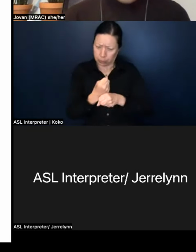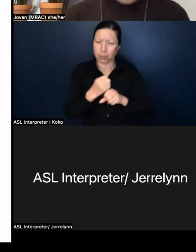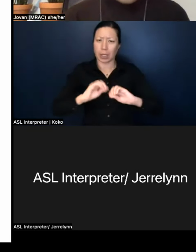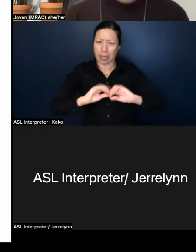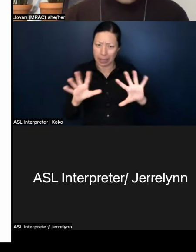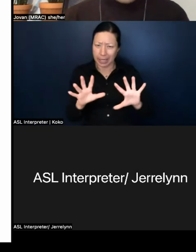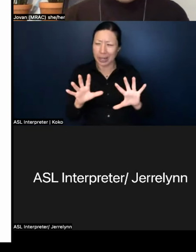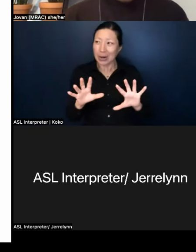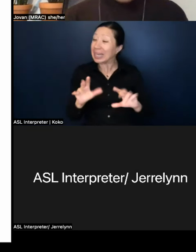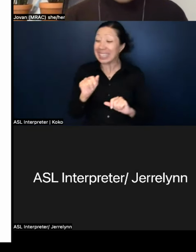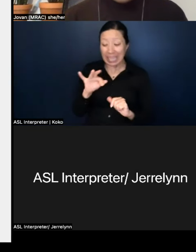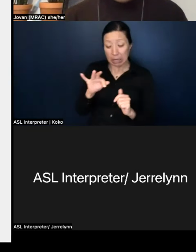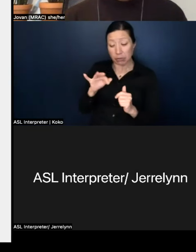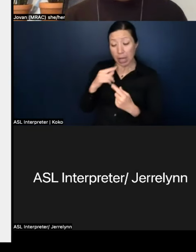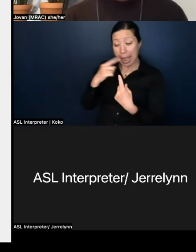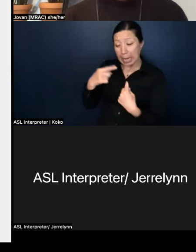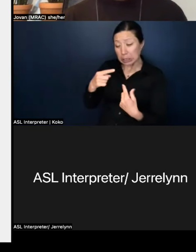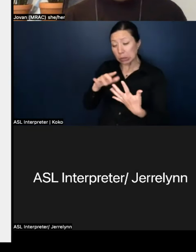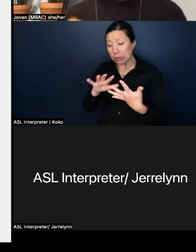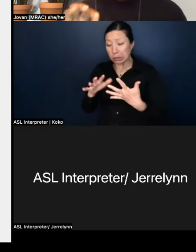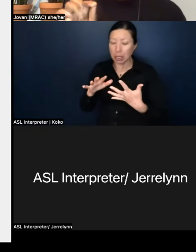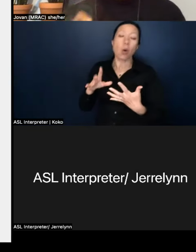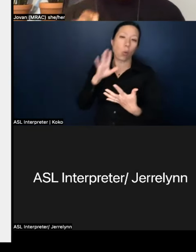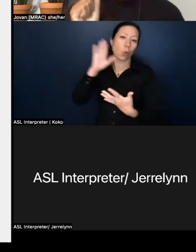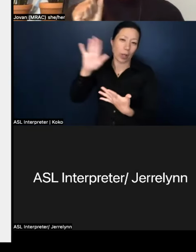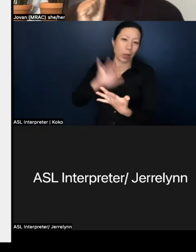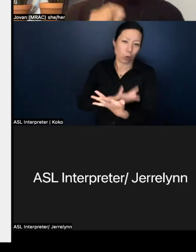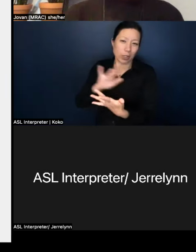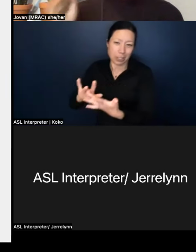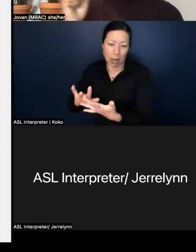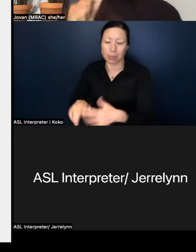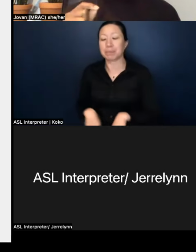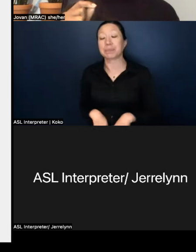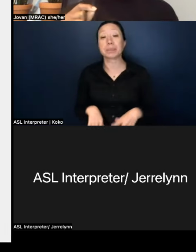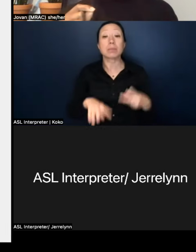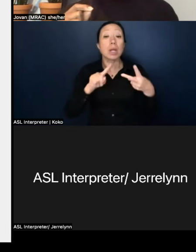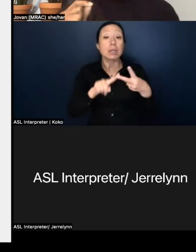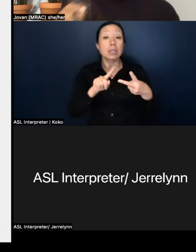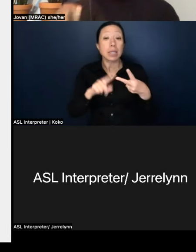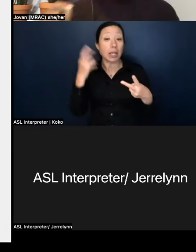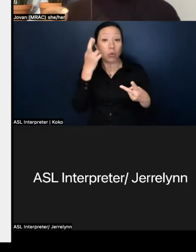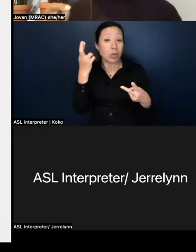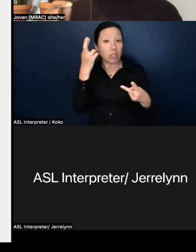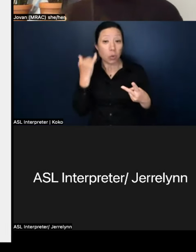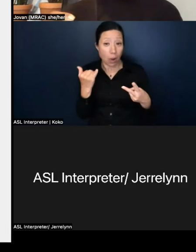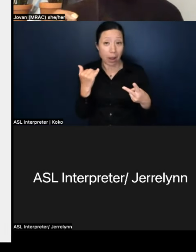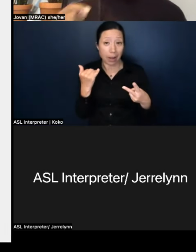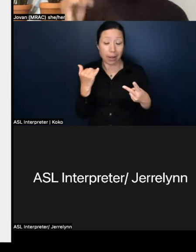The next reason is because we want to be able to have a little bit of a heads up as to what types of things